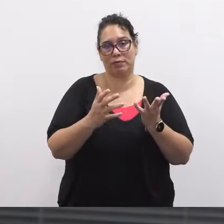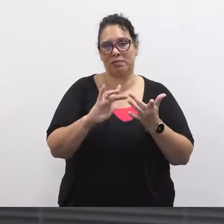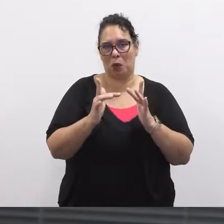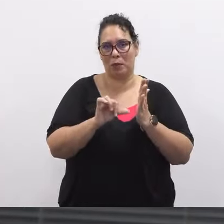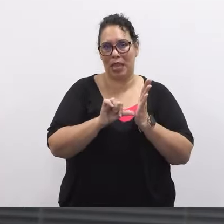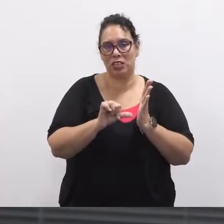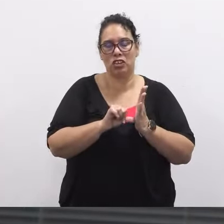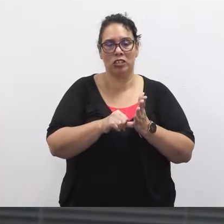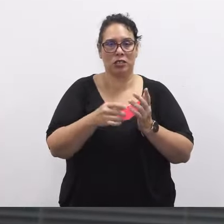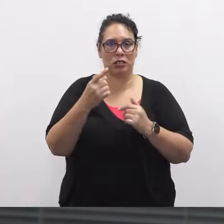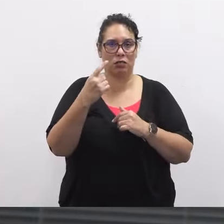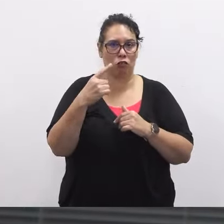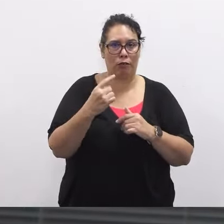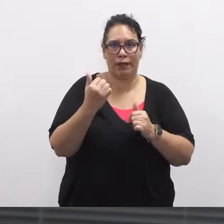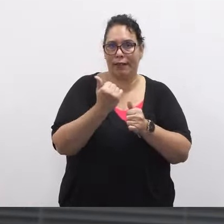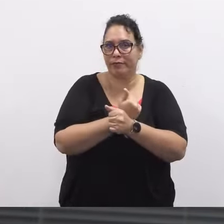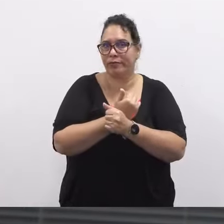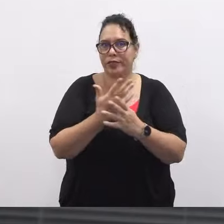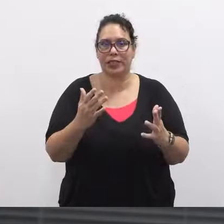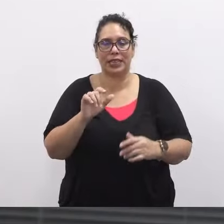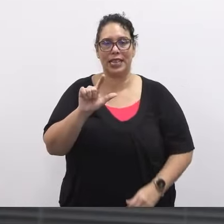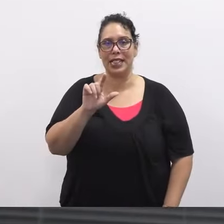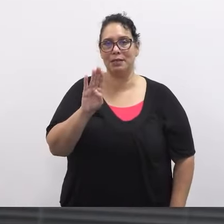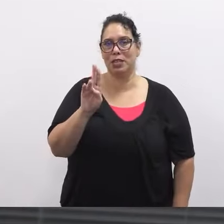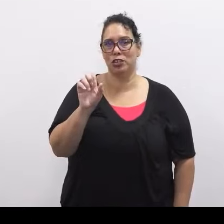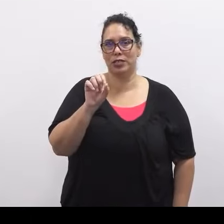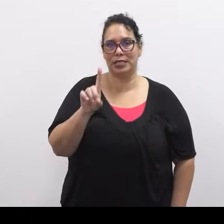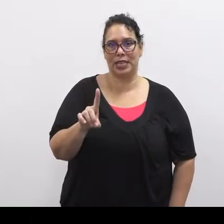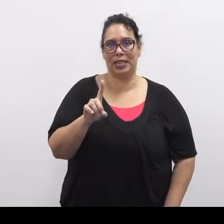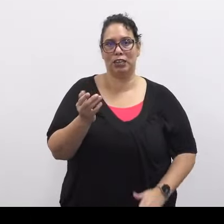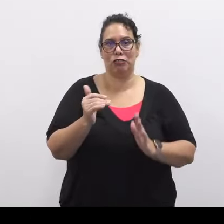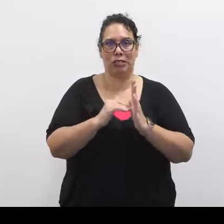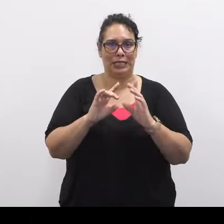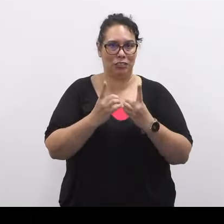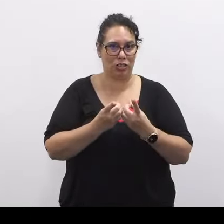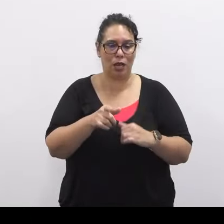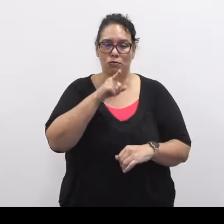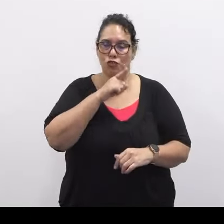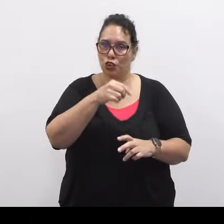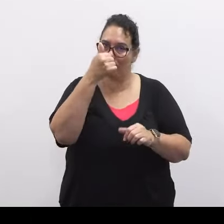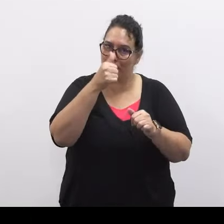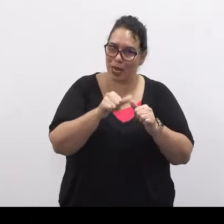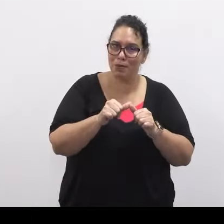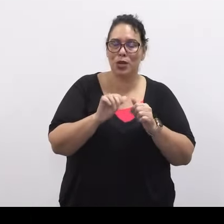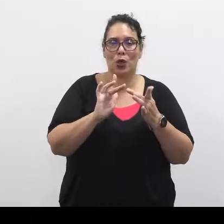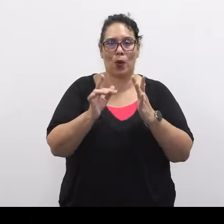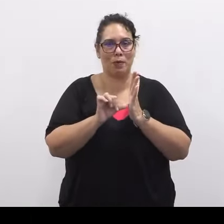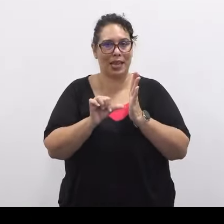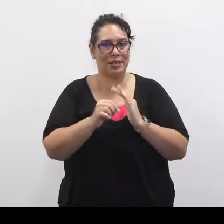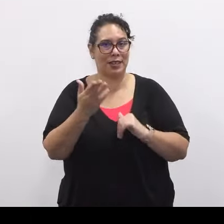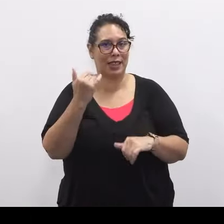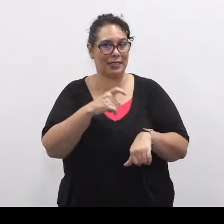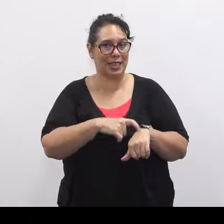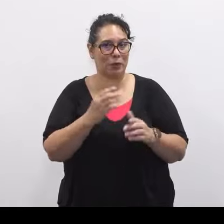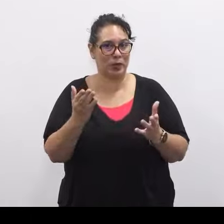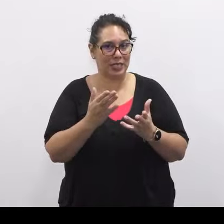to all that is LBUSD redistricting. And I'm sure you remember the webpage from the last time I was here, we can probably all recite it,